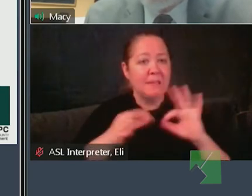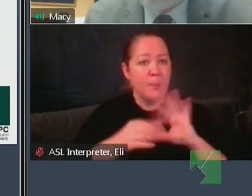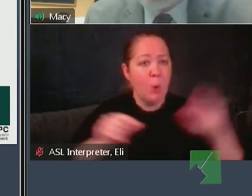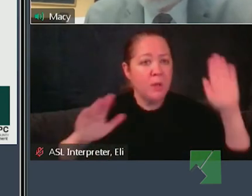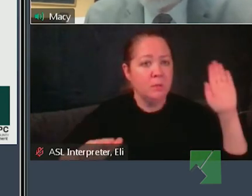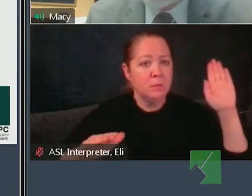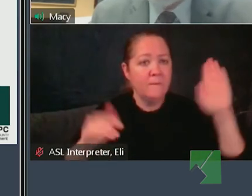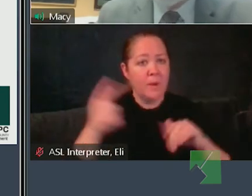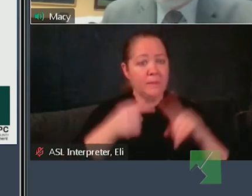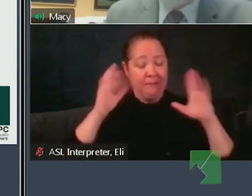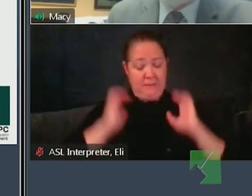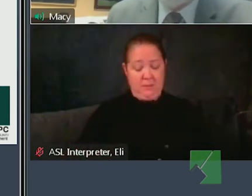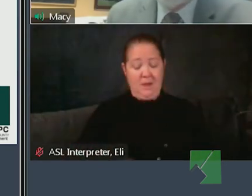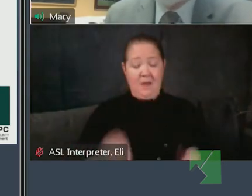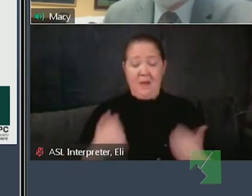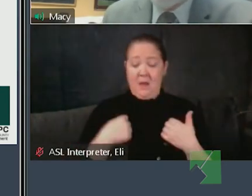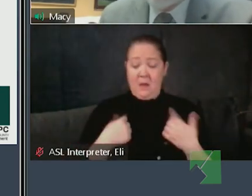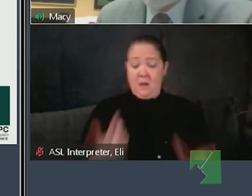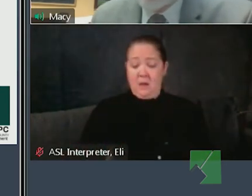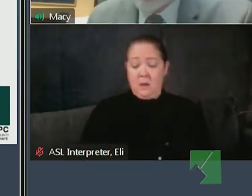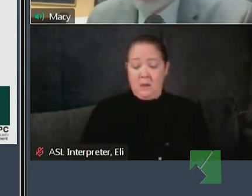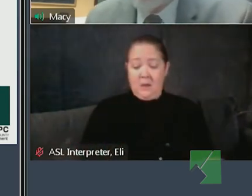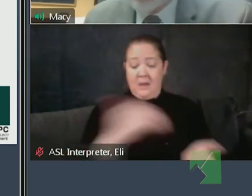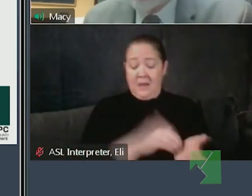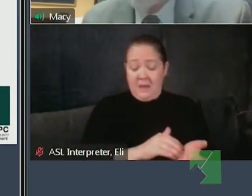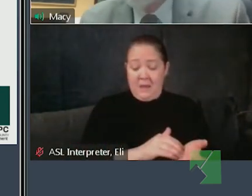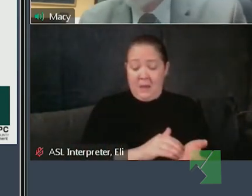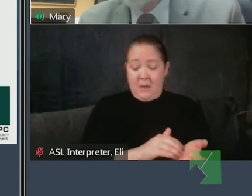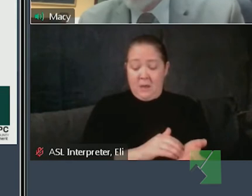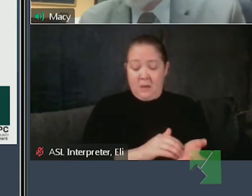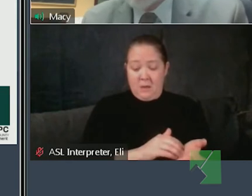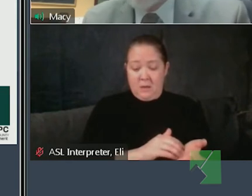with the resident residential neighborhood. The citizens in our land planner will address that